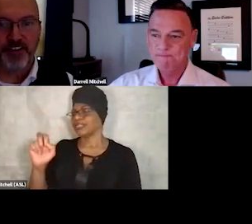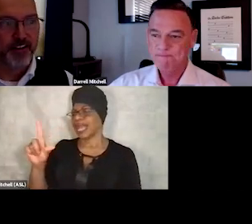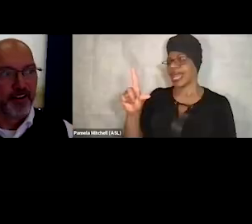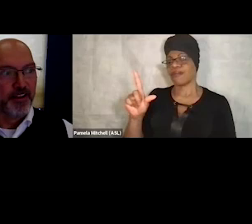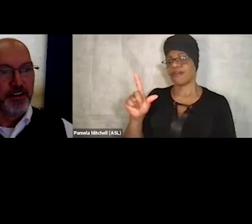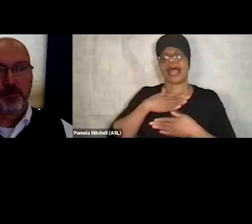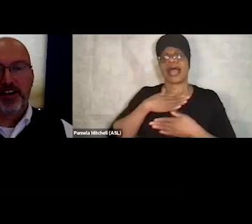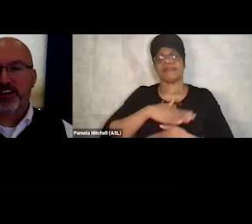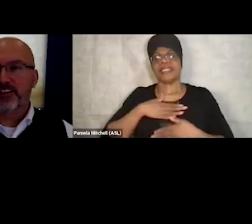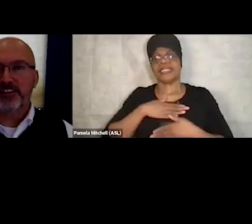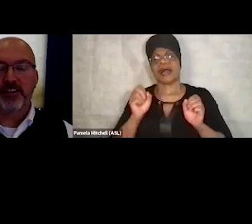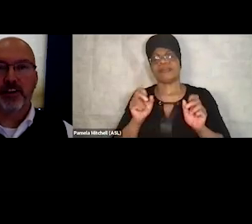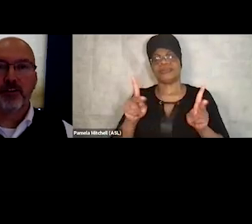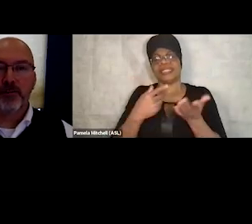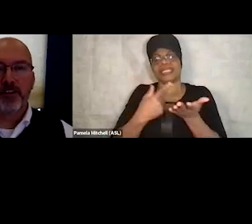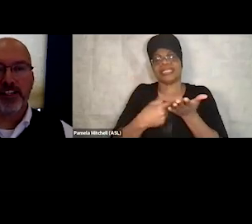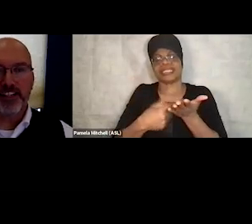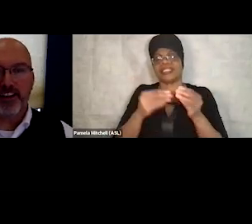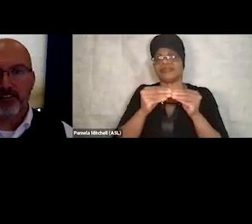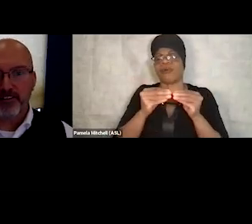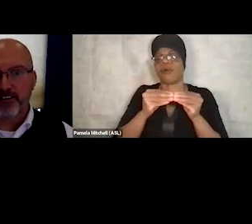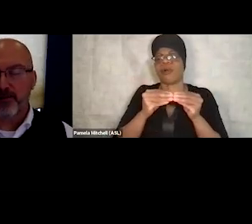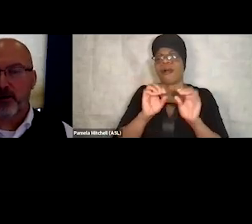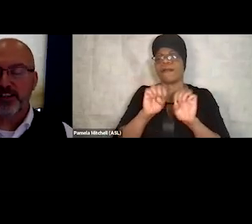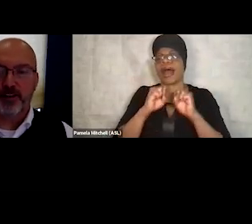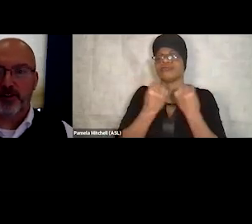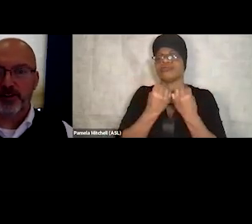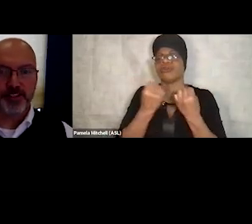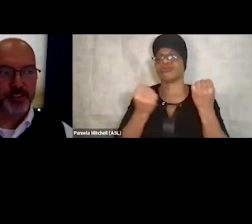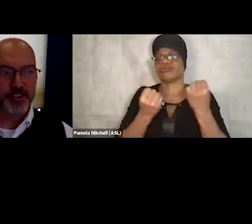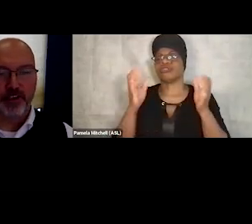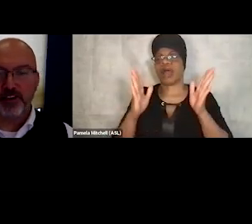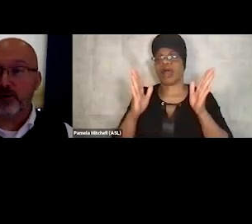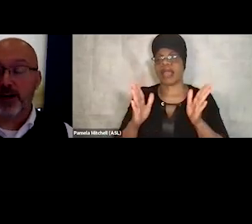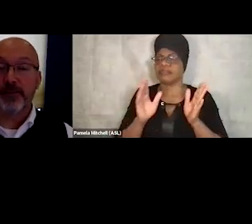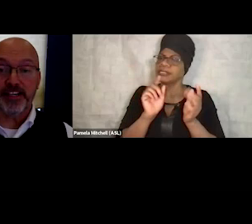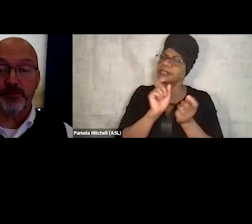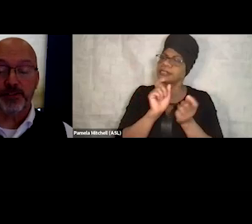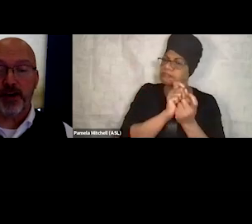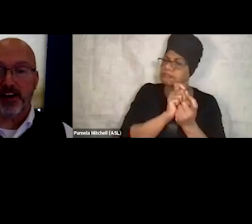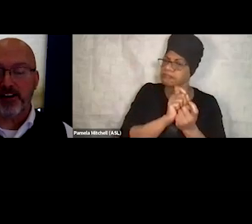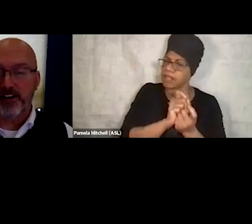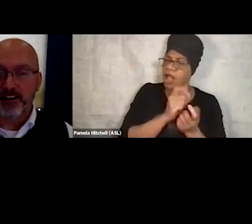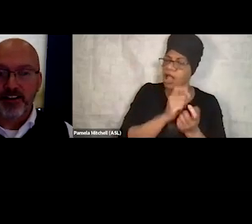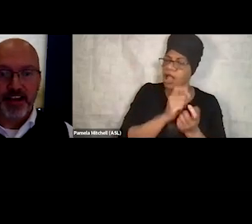and just wanted to give a little bit more detail about what some of those could look like, what it means to Aspire,